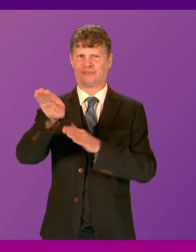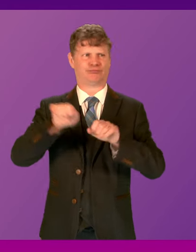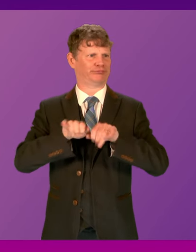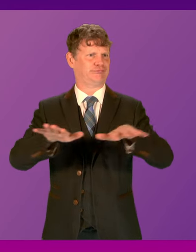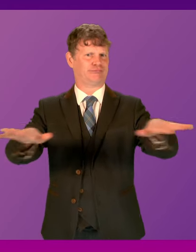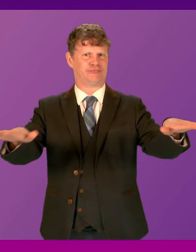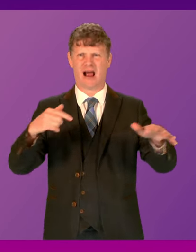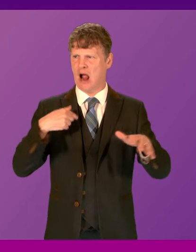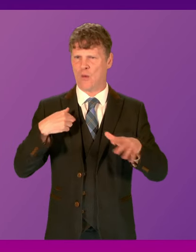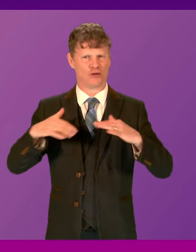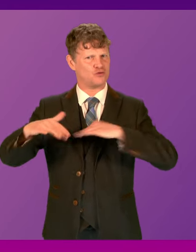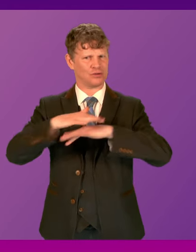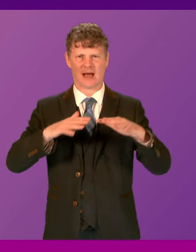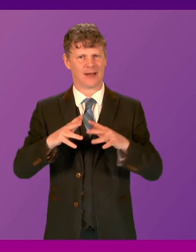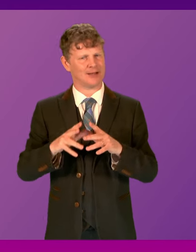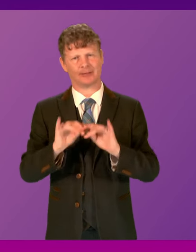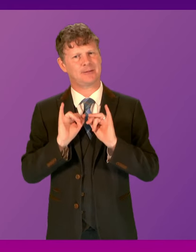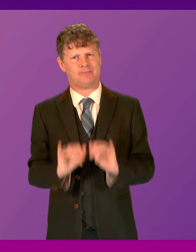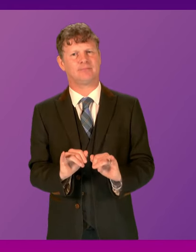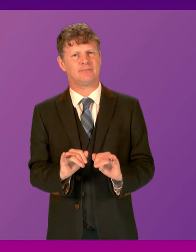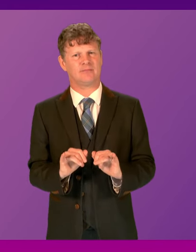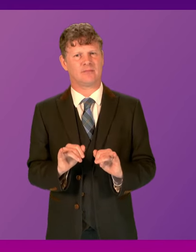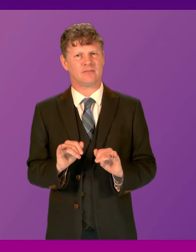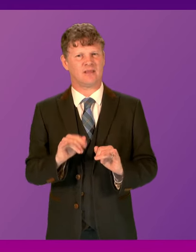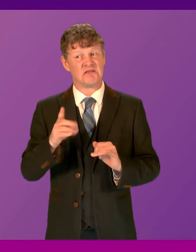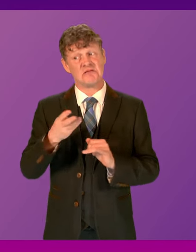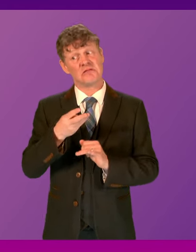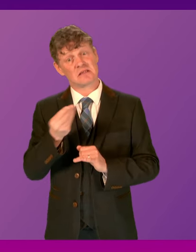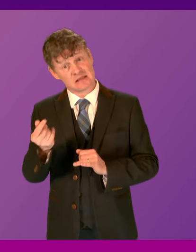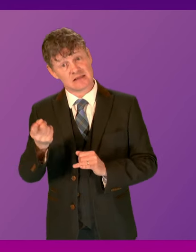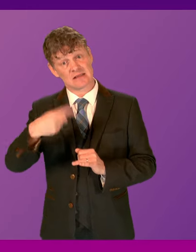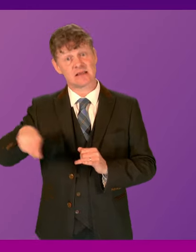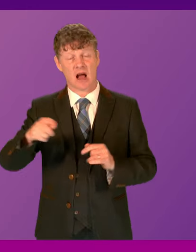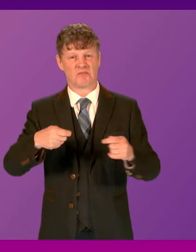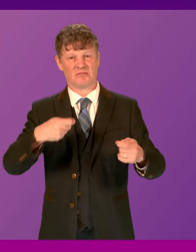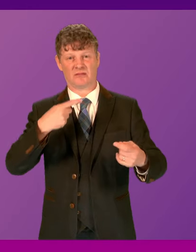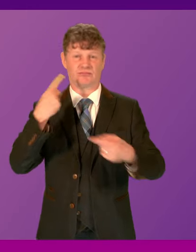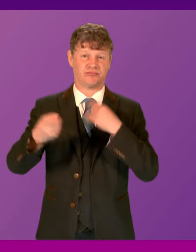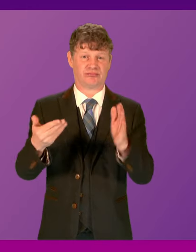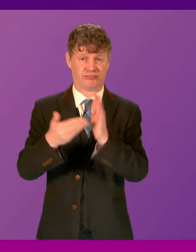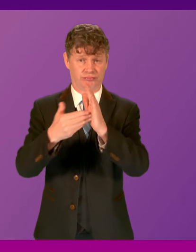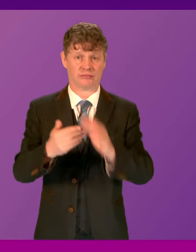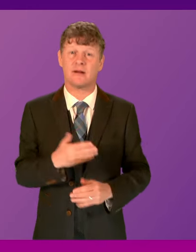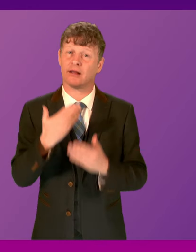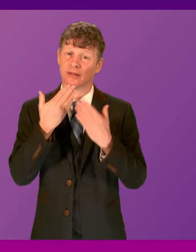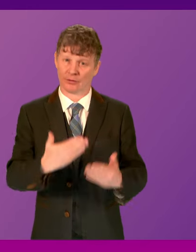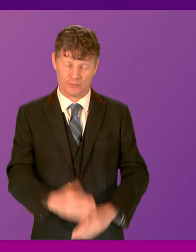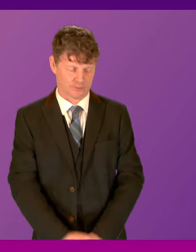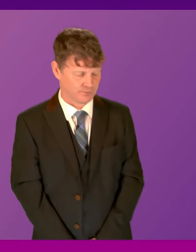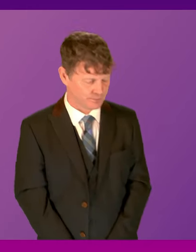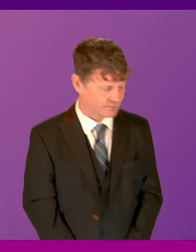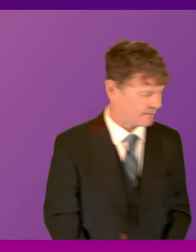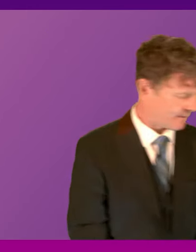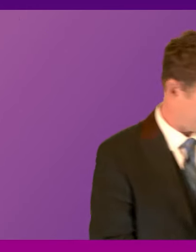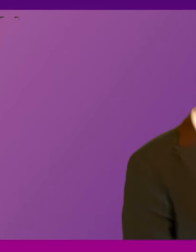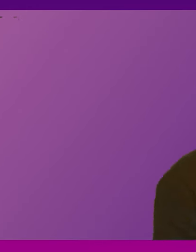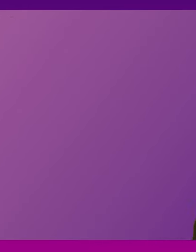prominent in our society and when hate being peddled by some with impunity— Thank you, First Minister. in our society.